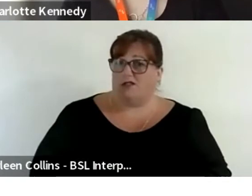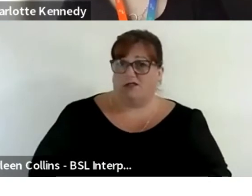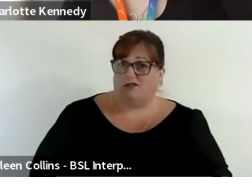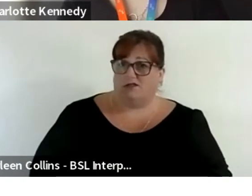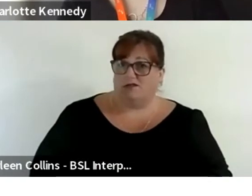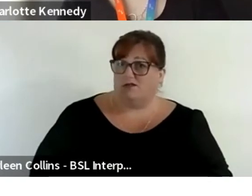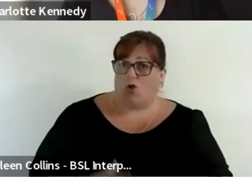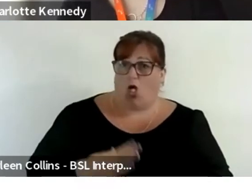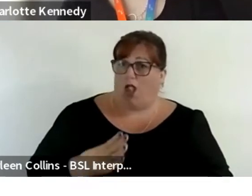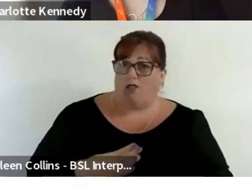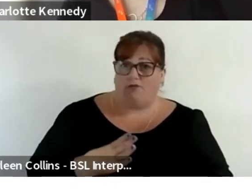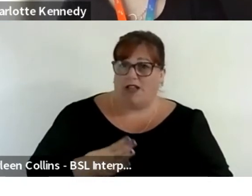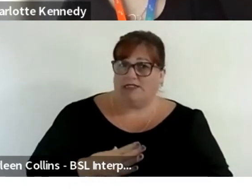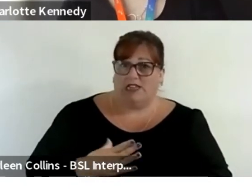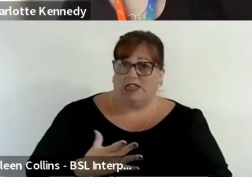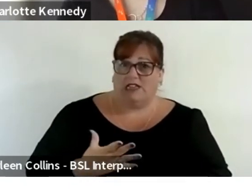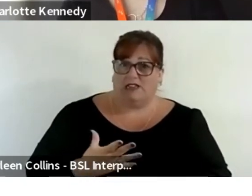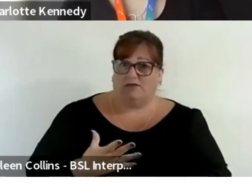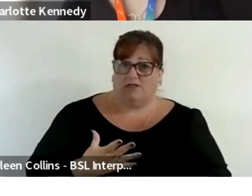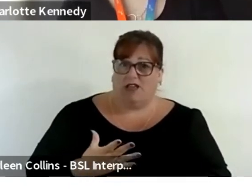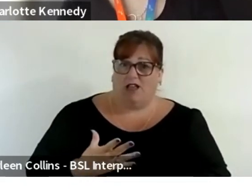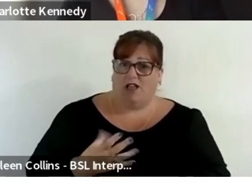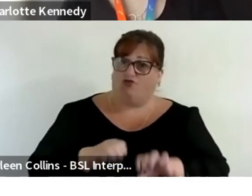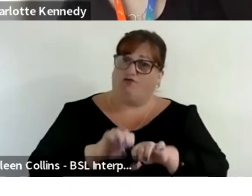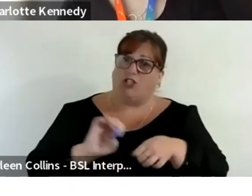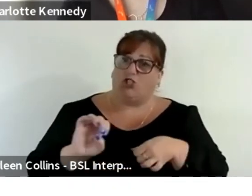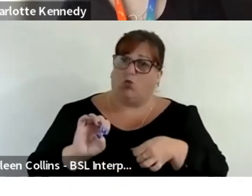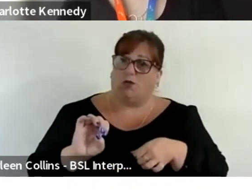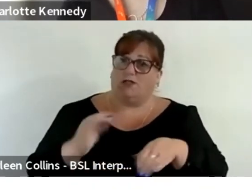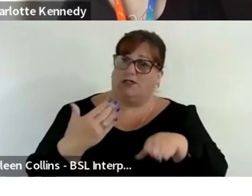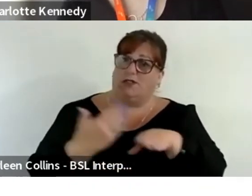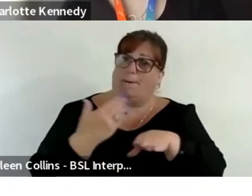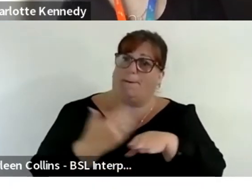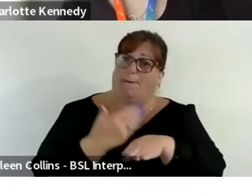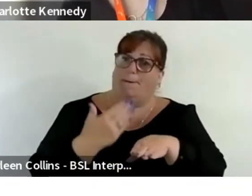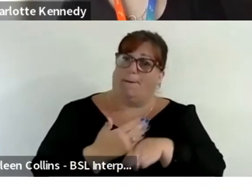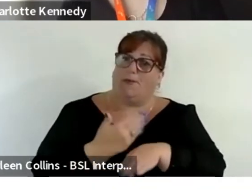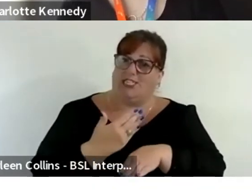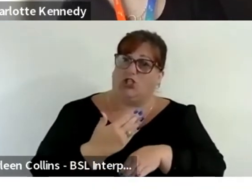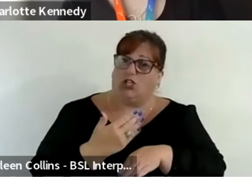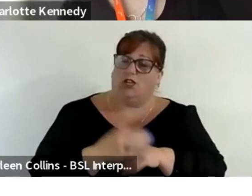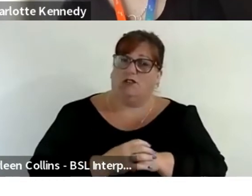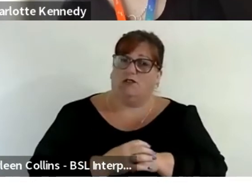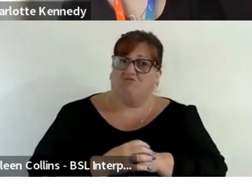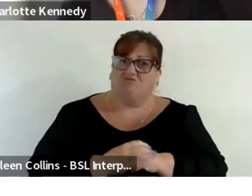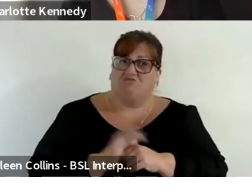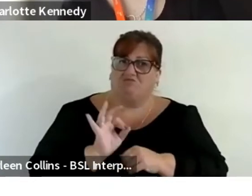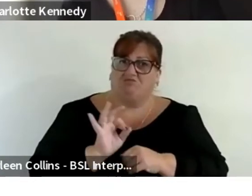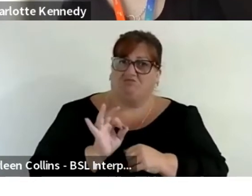I never really had the opportunity to disclose during the recruitment process before.